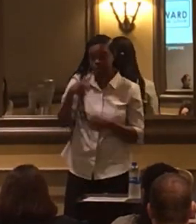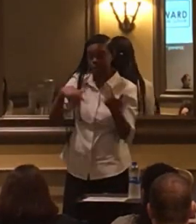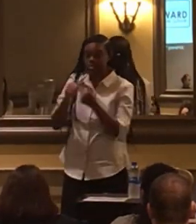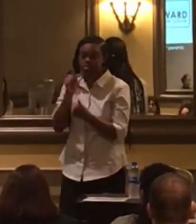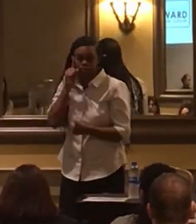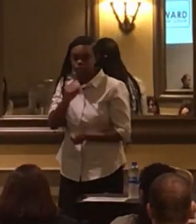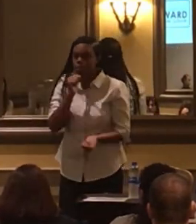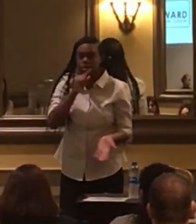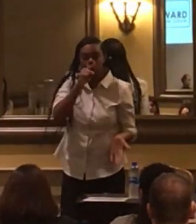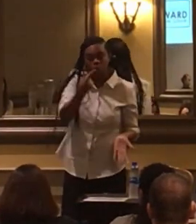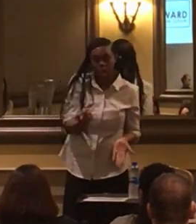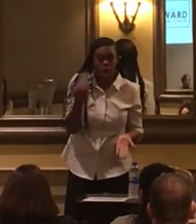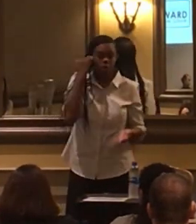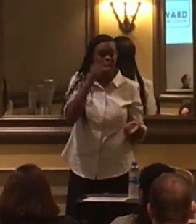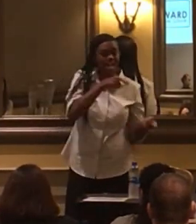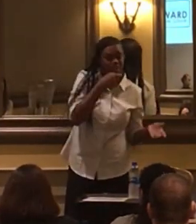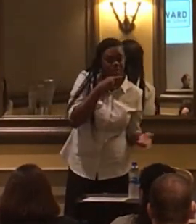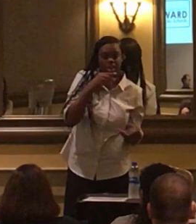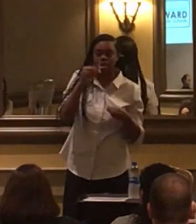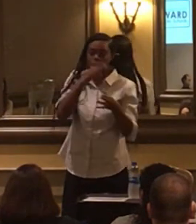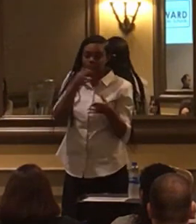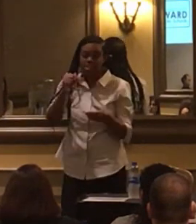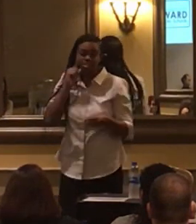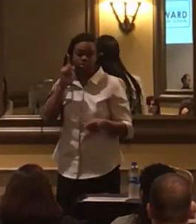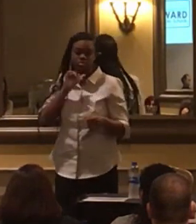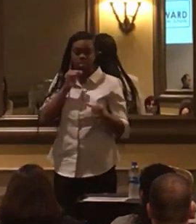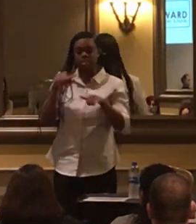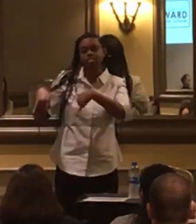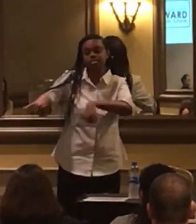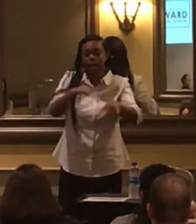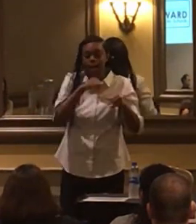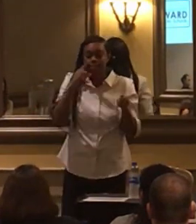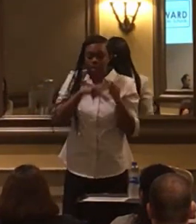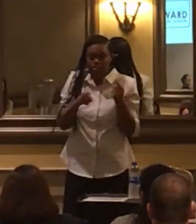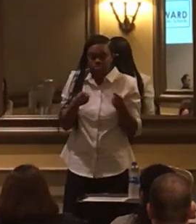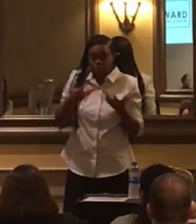And you wouldn't feel alone when you're socializing with deaf people,